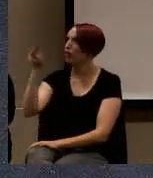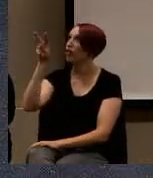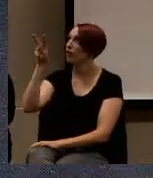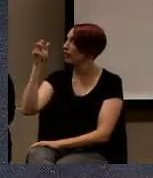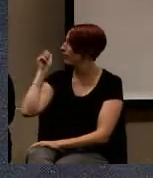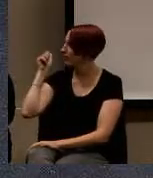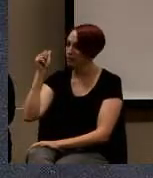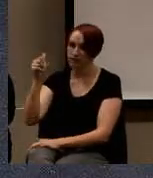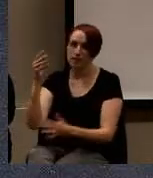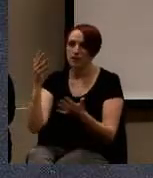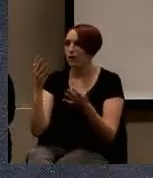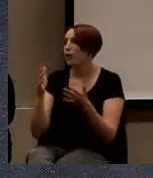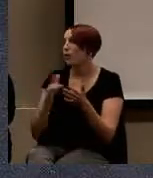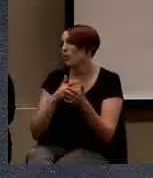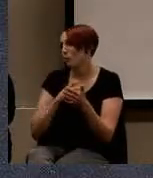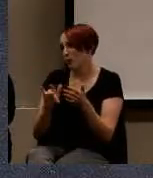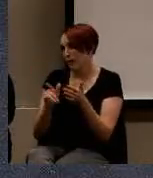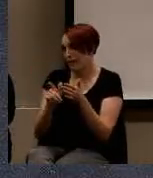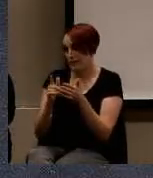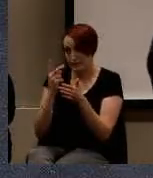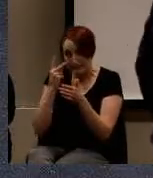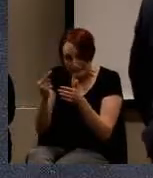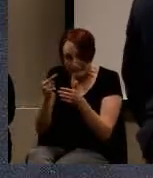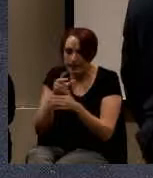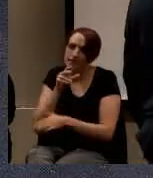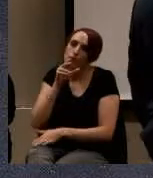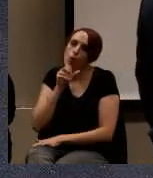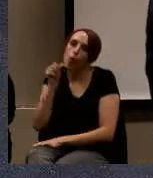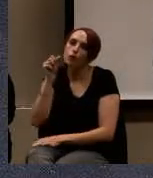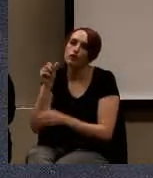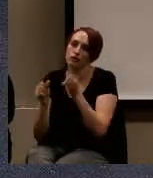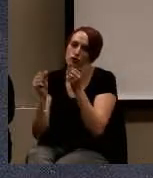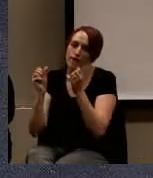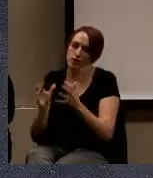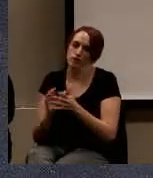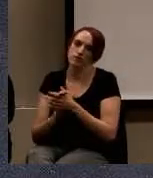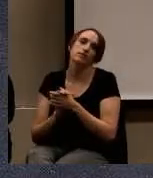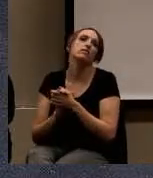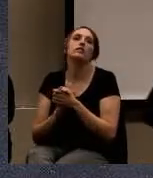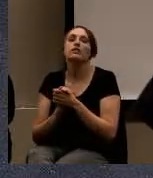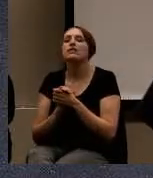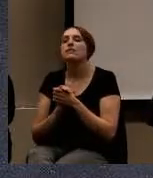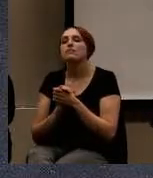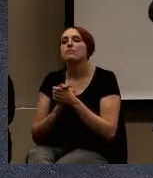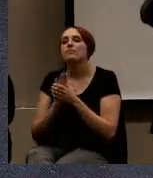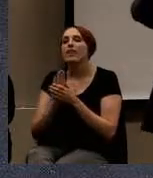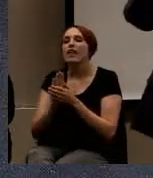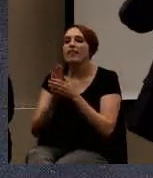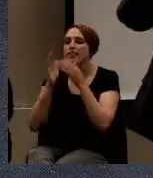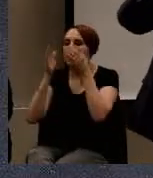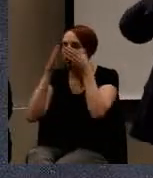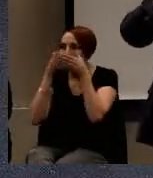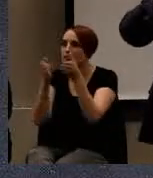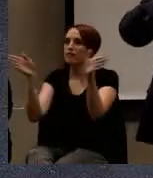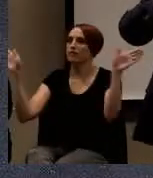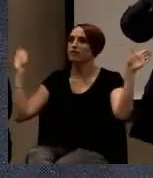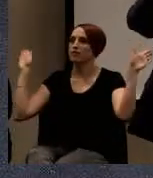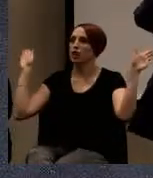What we tend to find in older drivers or as people age is that their field of vision begins to drop.